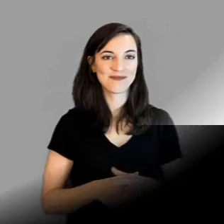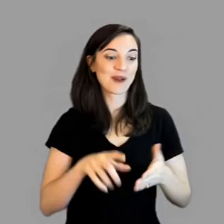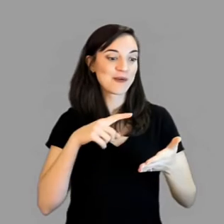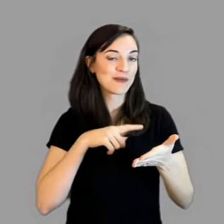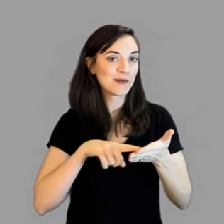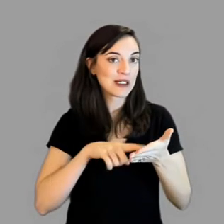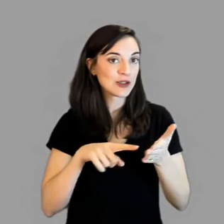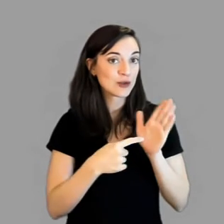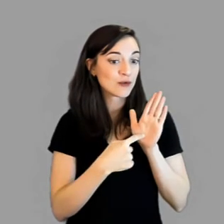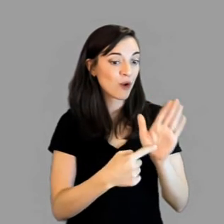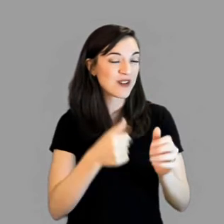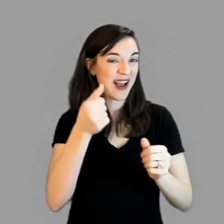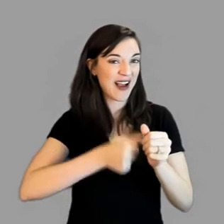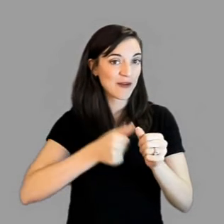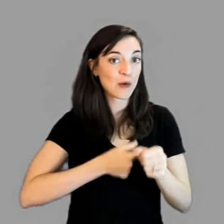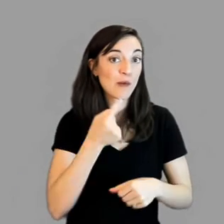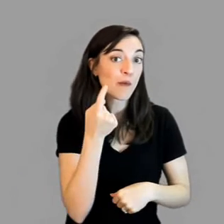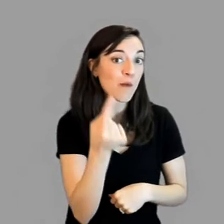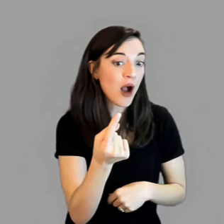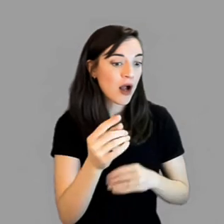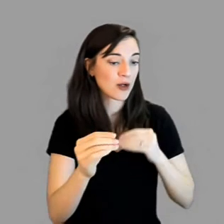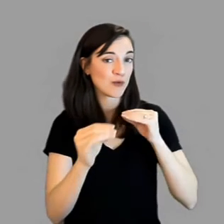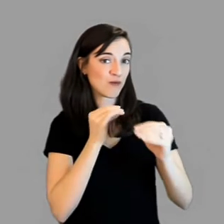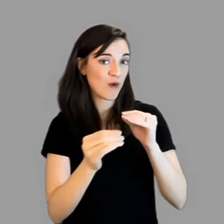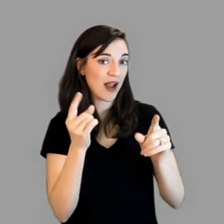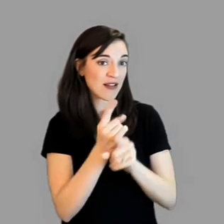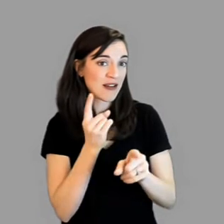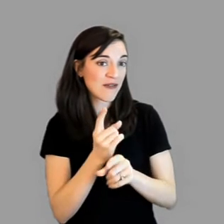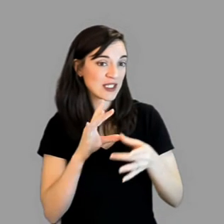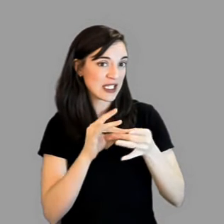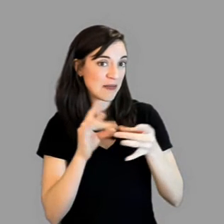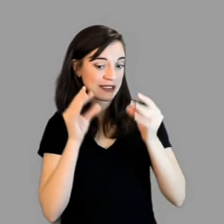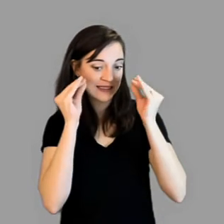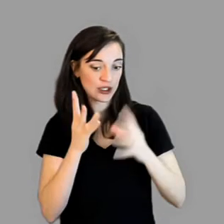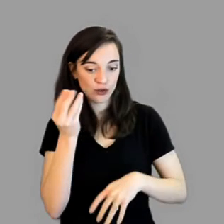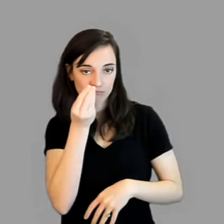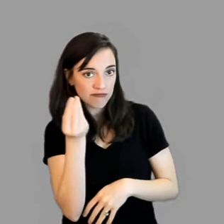Research has shown that for every one corrective statement a teacher makes, educators should